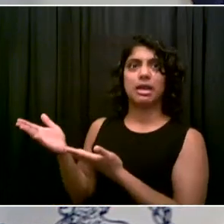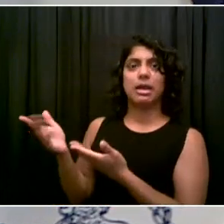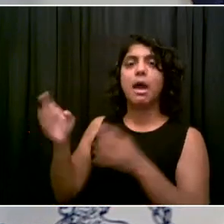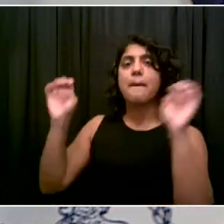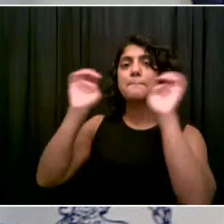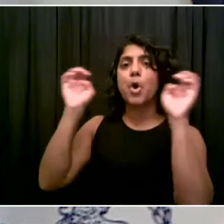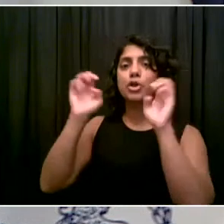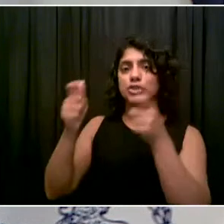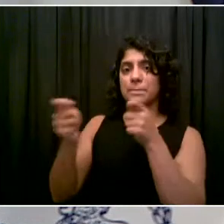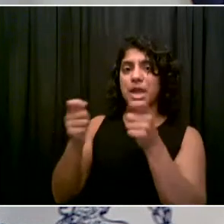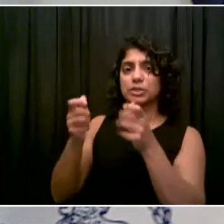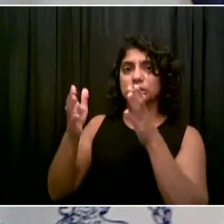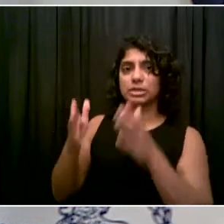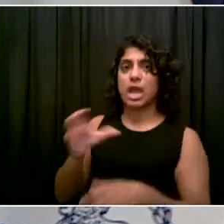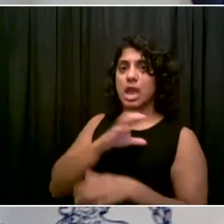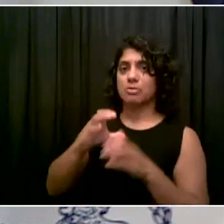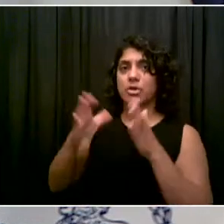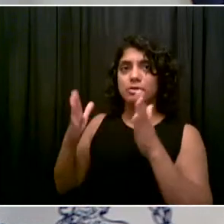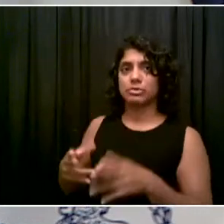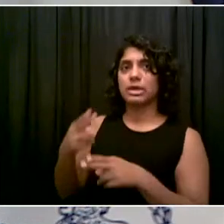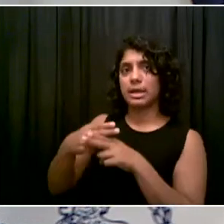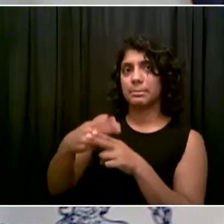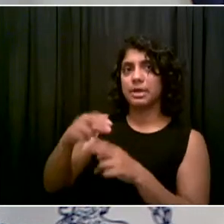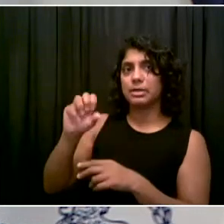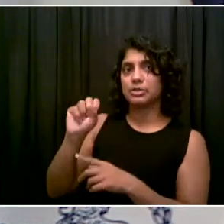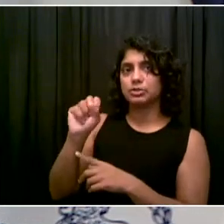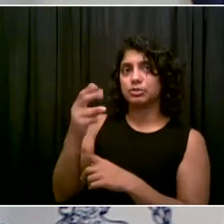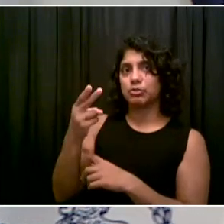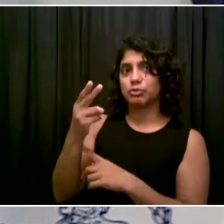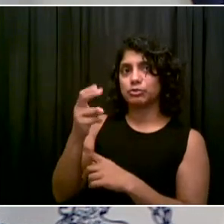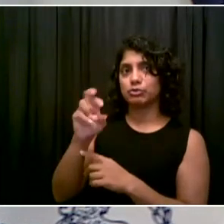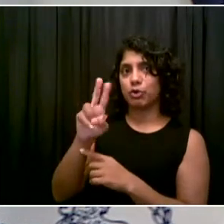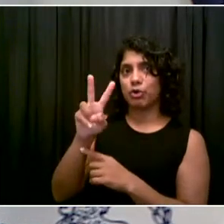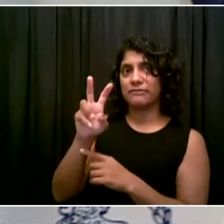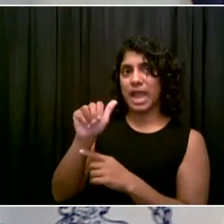HE IS PRETTY NEW ON THE JOB , I CN'AT FORMALLY ANSWER THAT